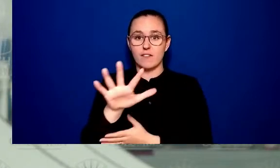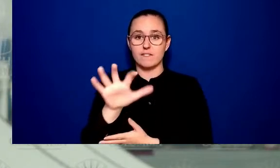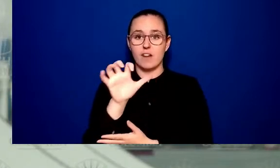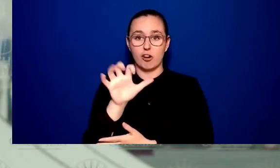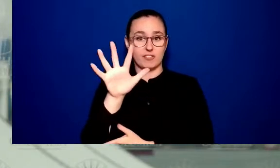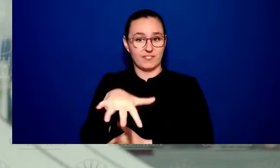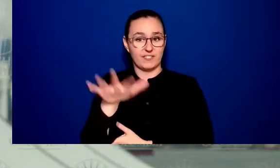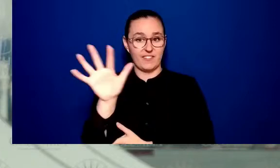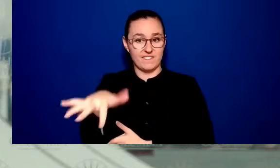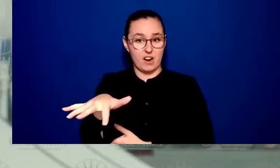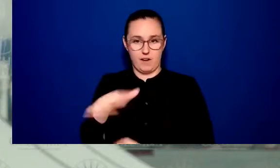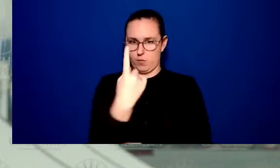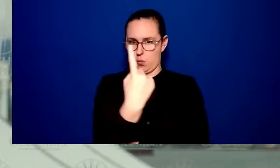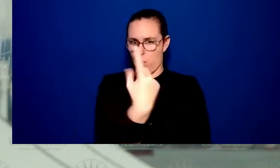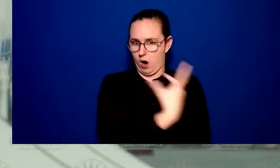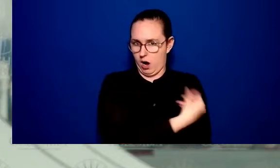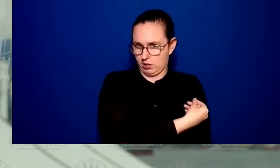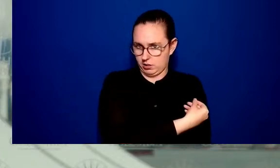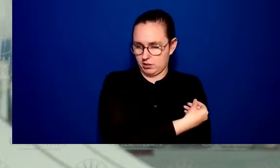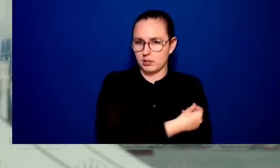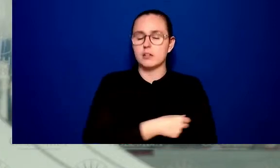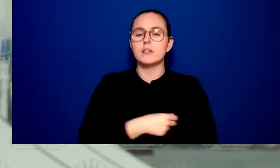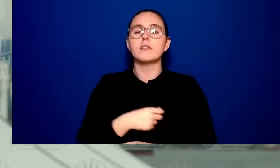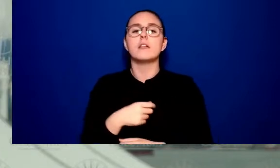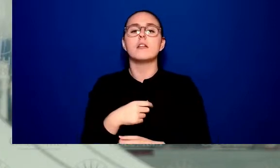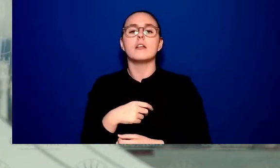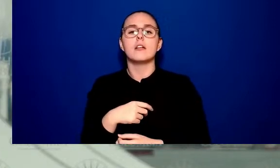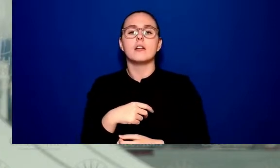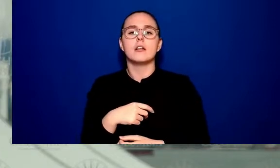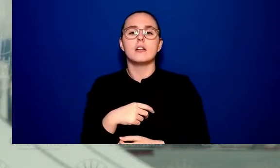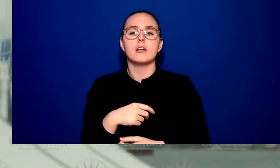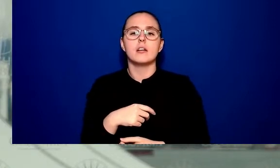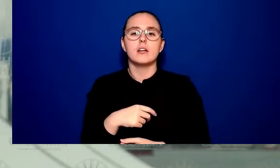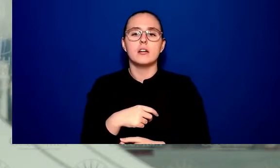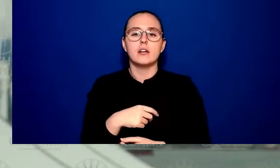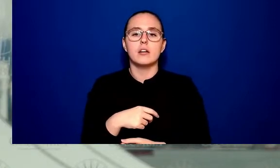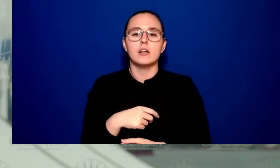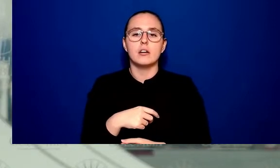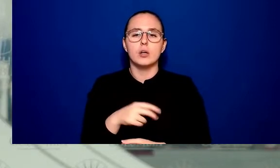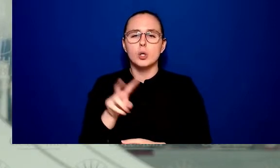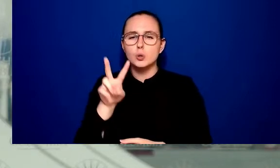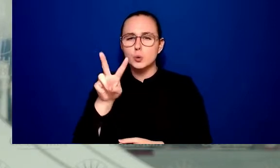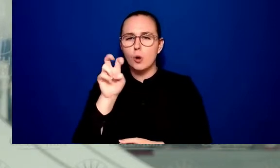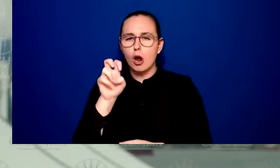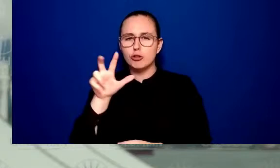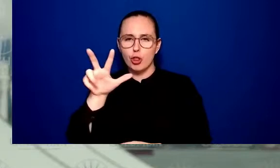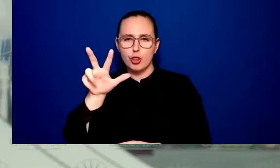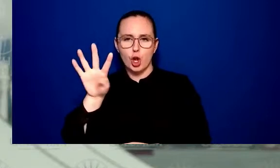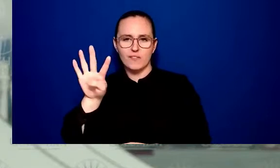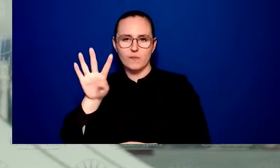first dose 7322 their second dose. They're 234 remaining. In